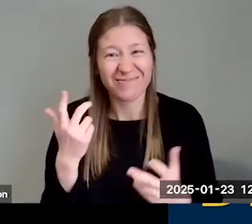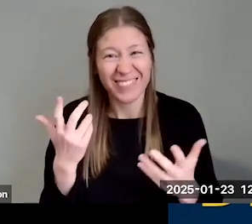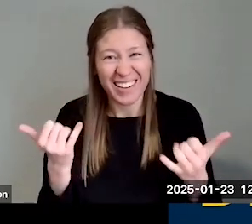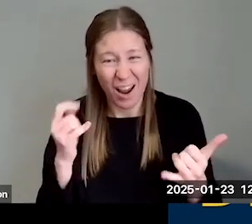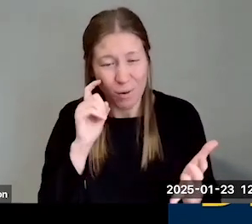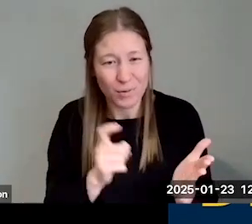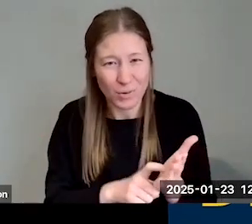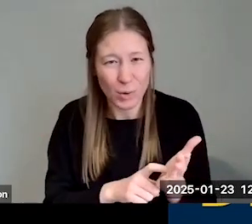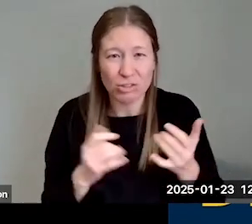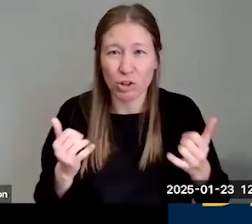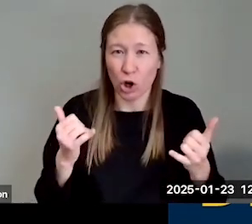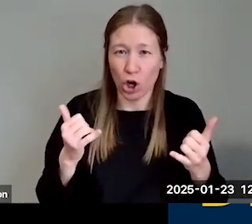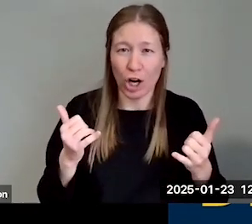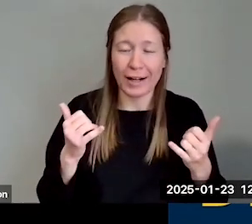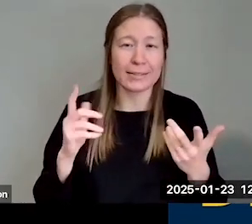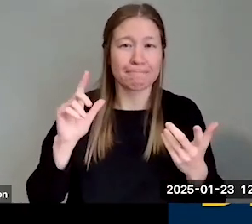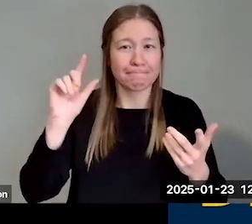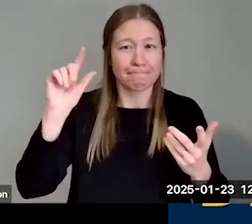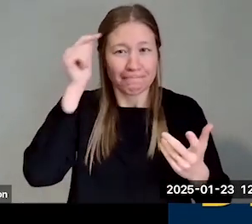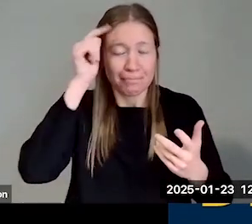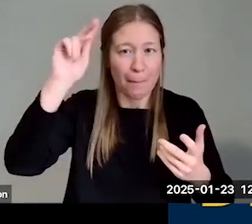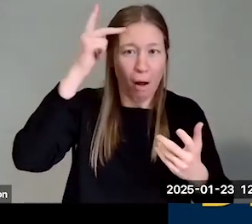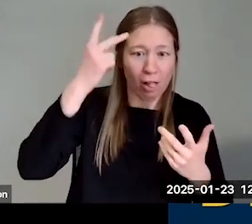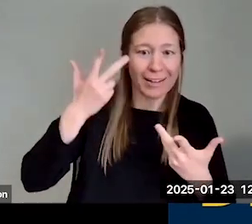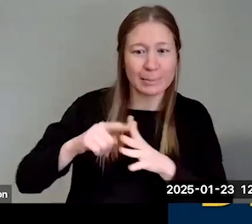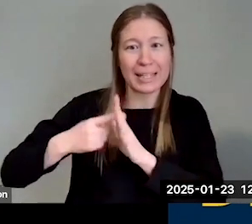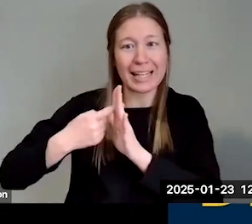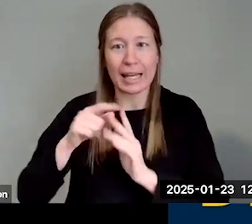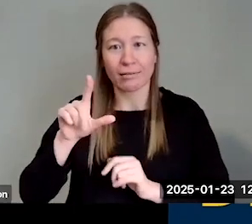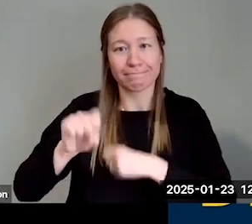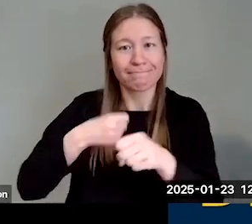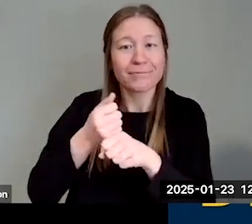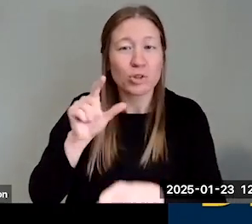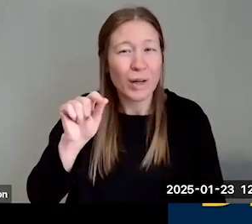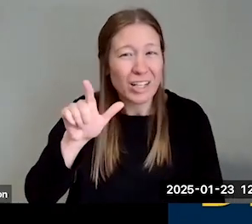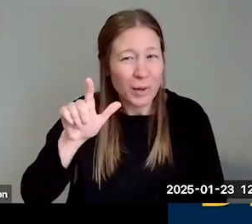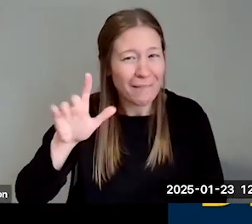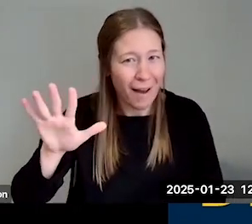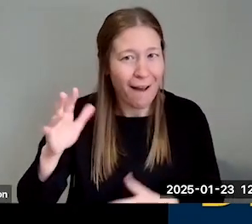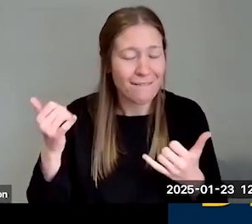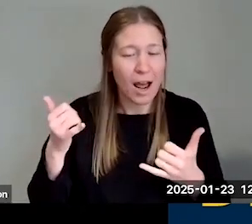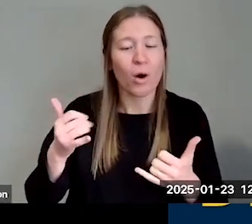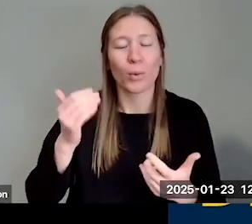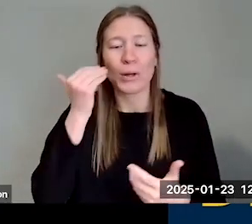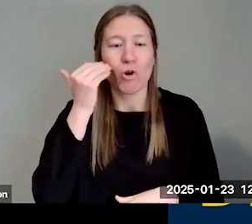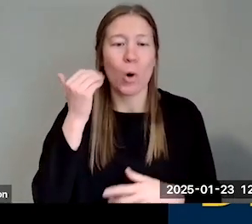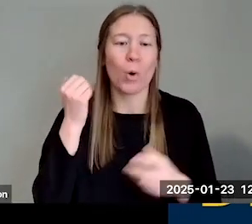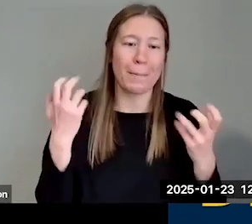and as we enter 2025, that we of course know that there are going to be questions about self-ID.